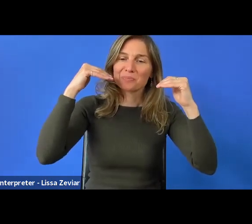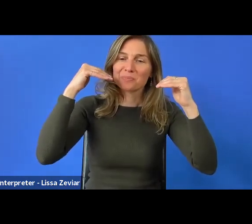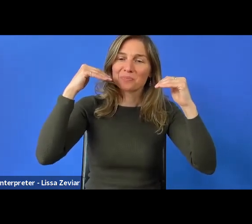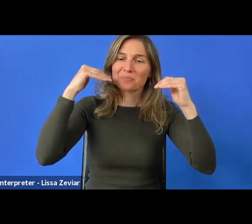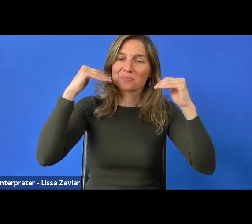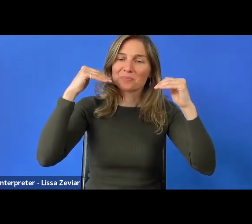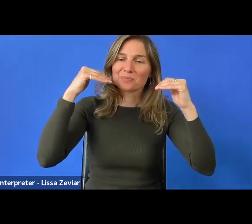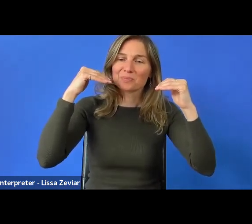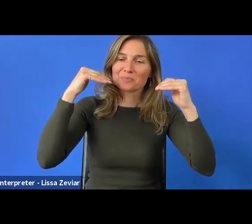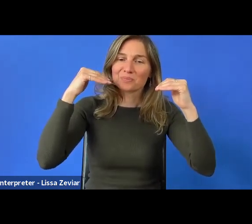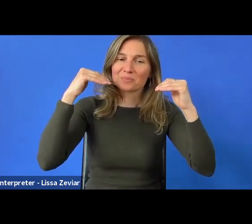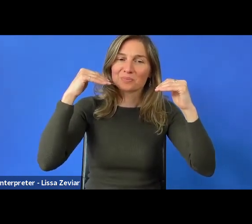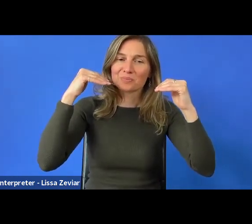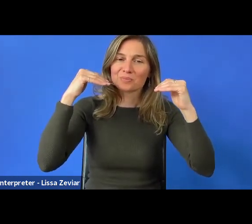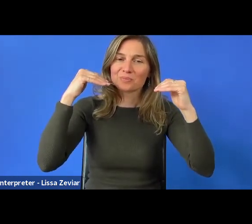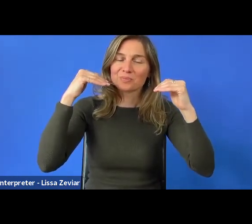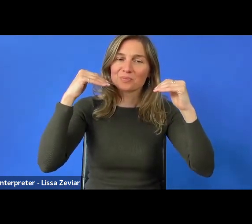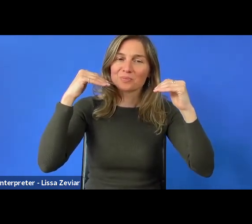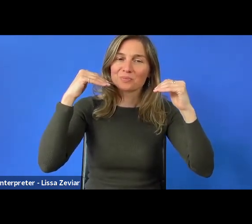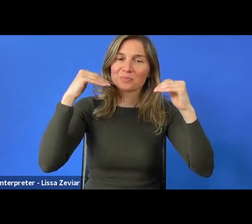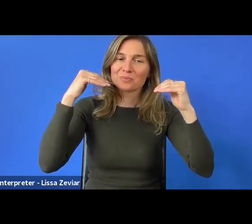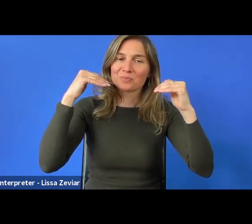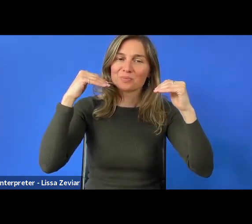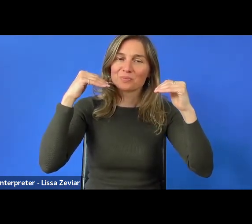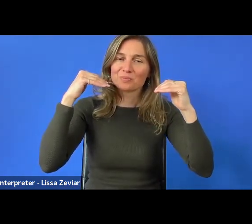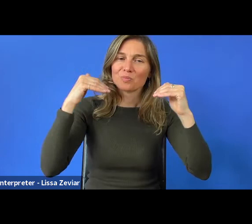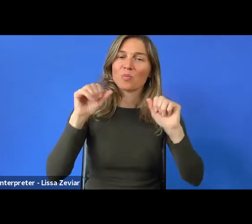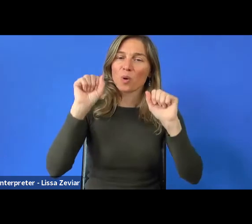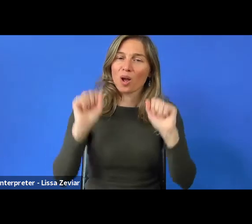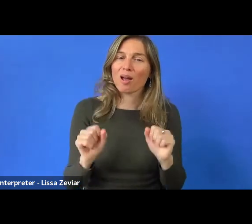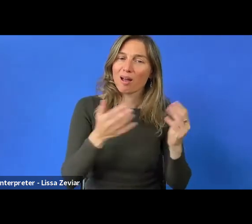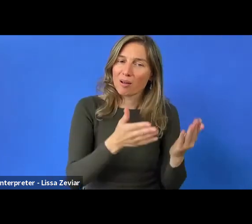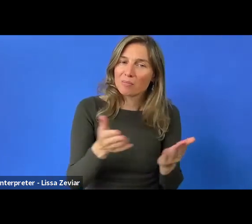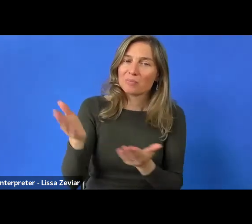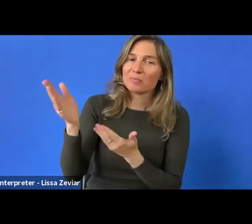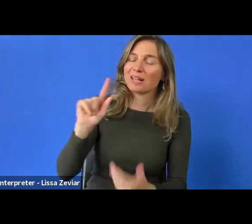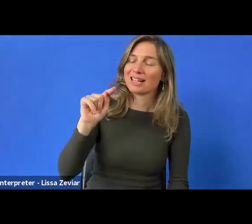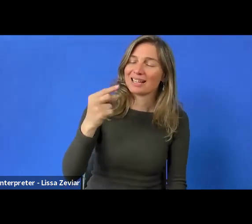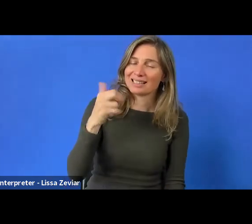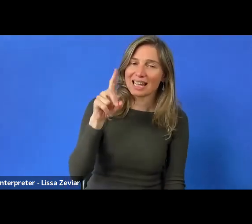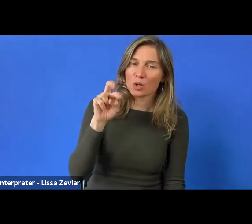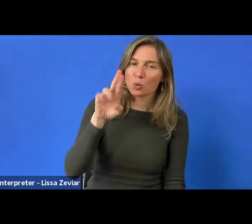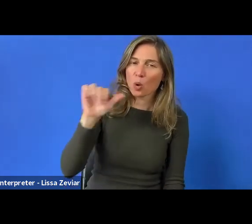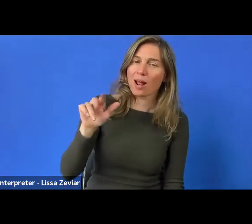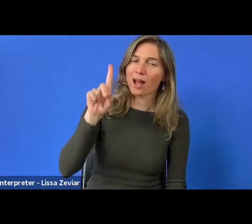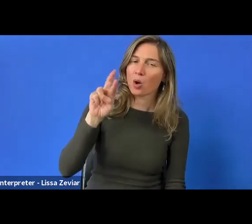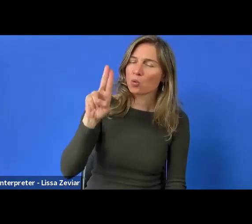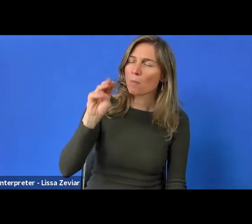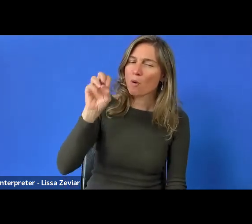and to share our realities, our human rights violations the reality of women and girl with disabilities,